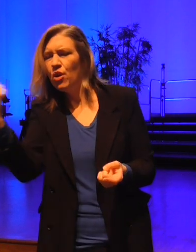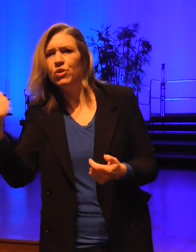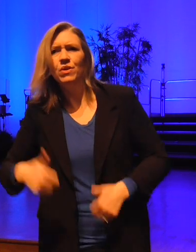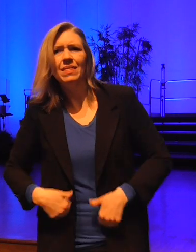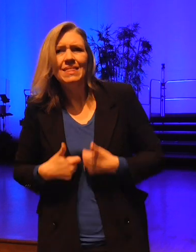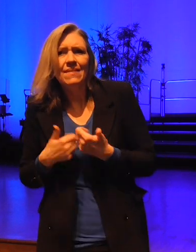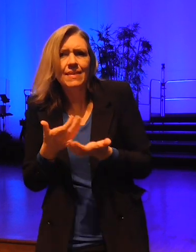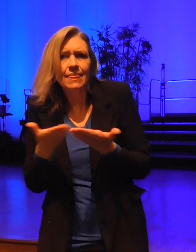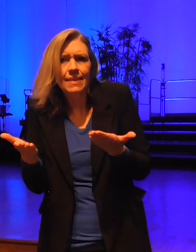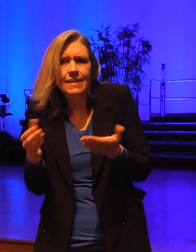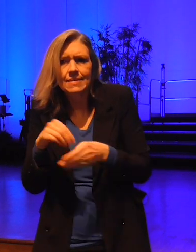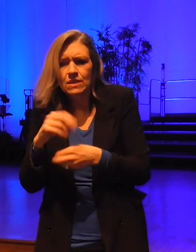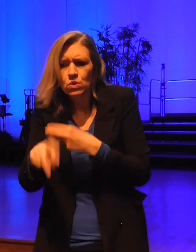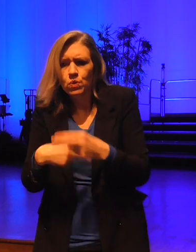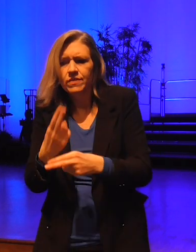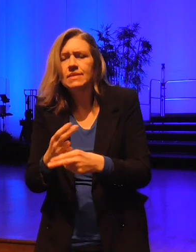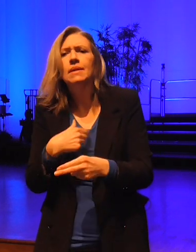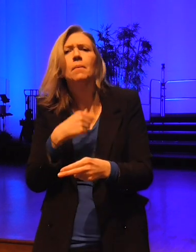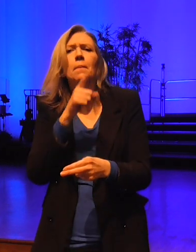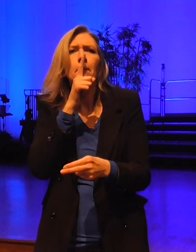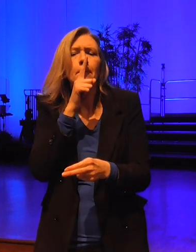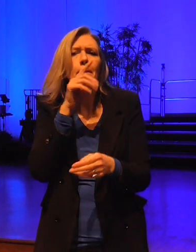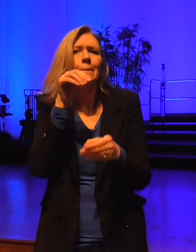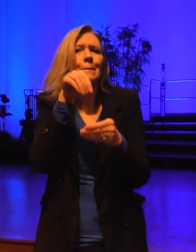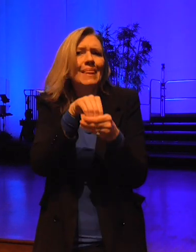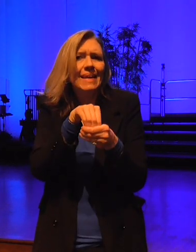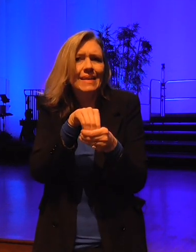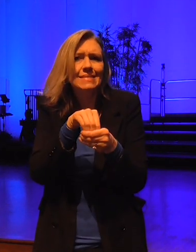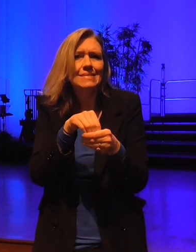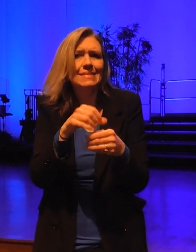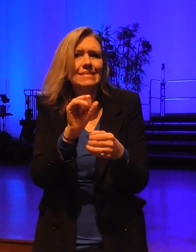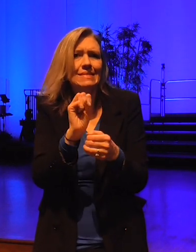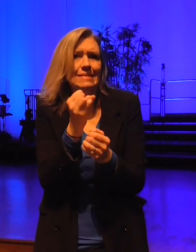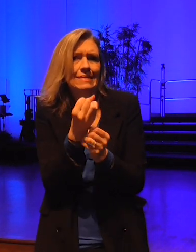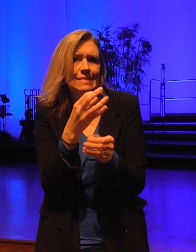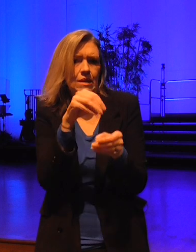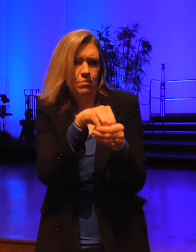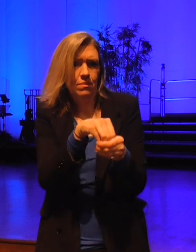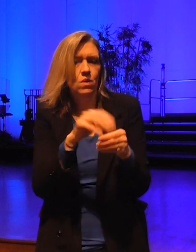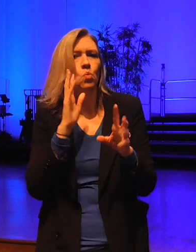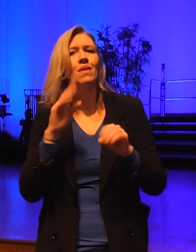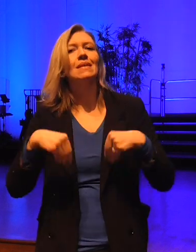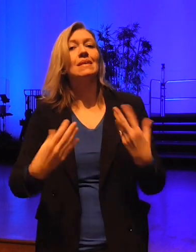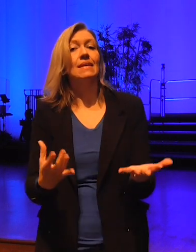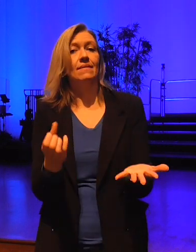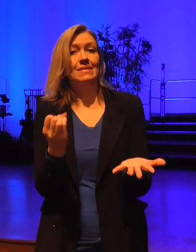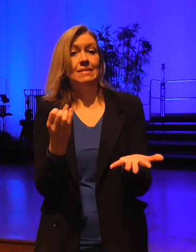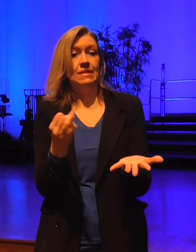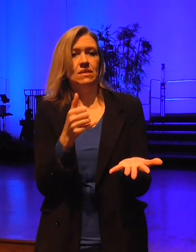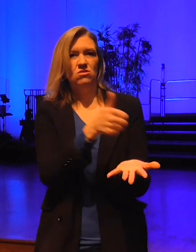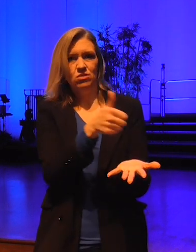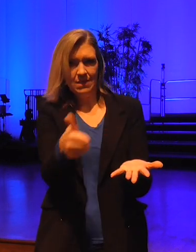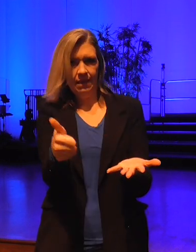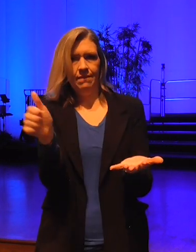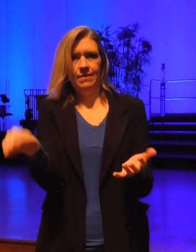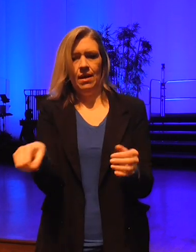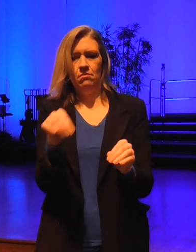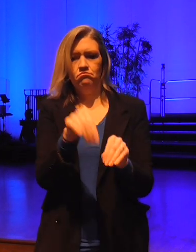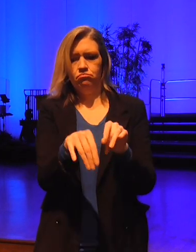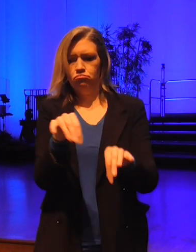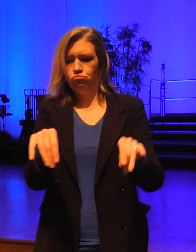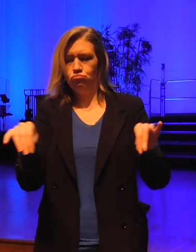seed in you but I'm going to give you seeds to sew for yourself these seeds will cause